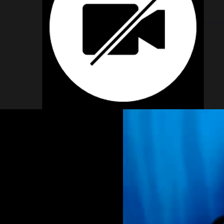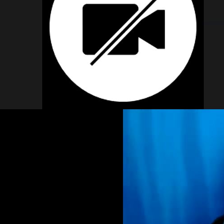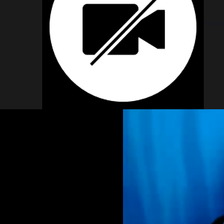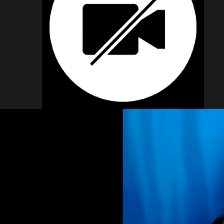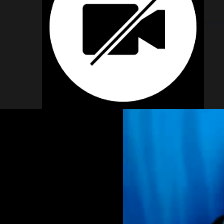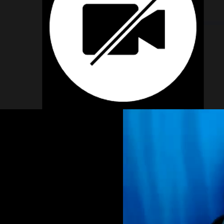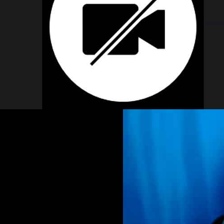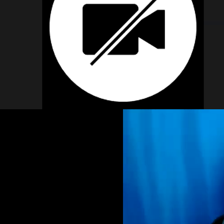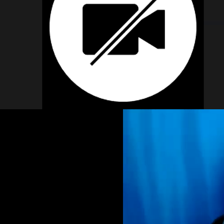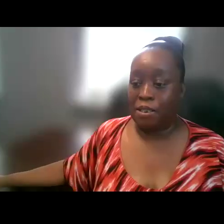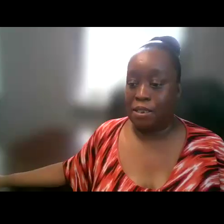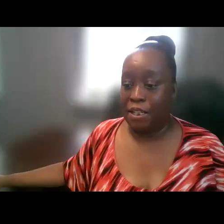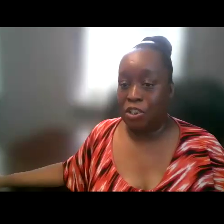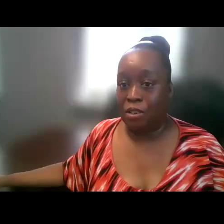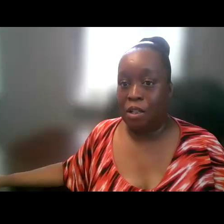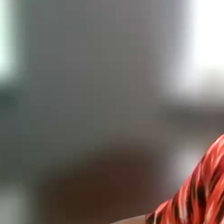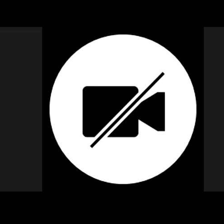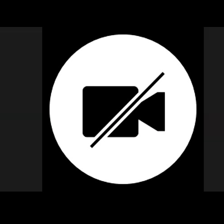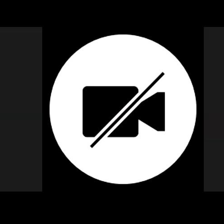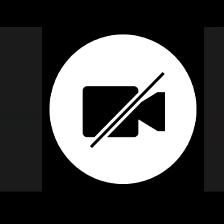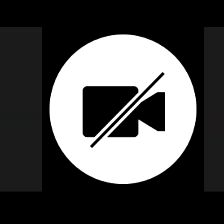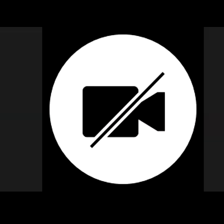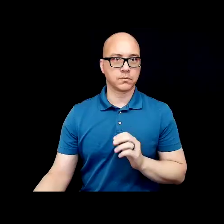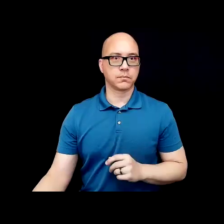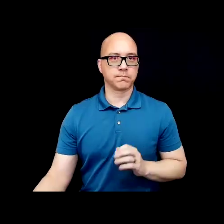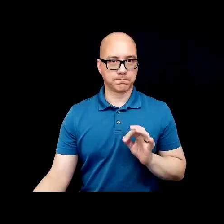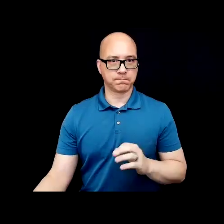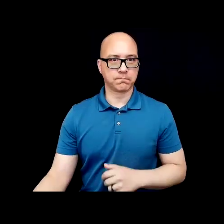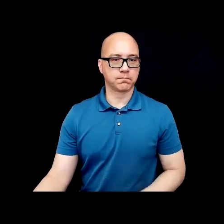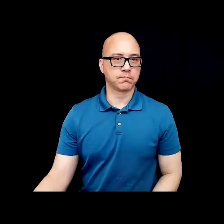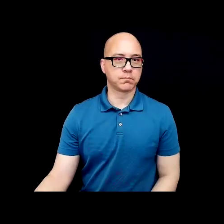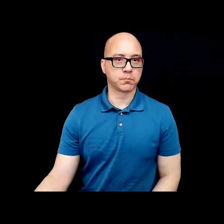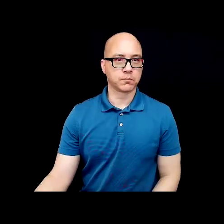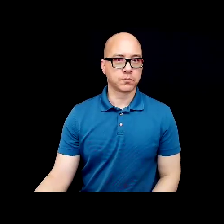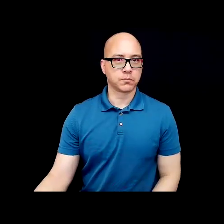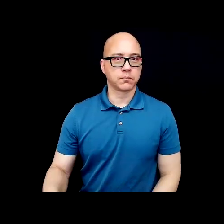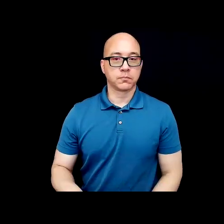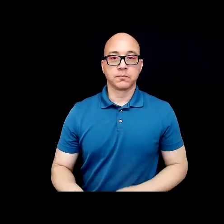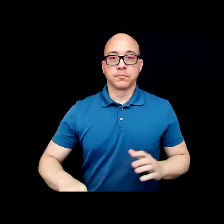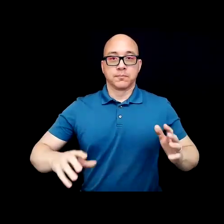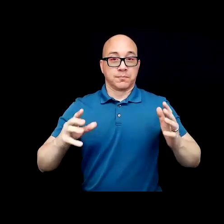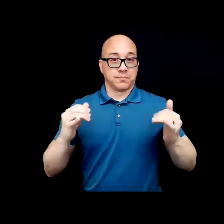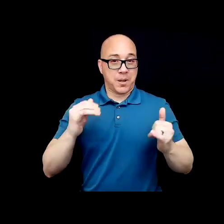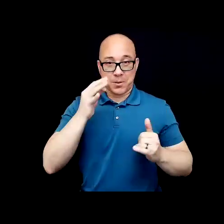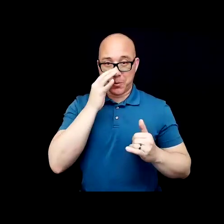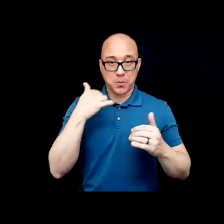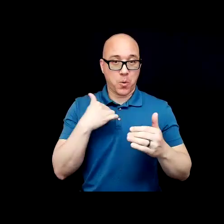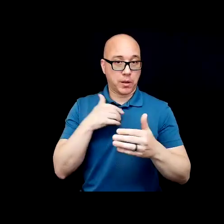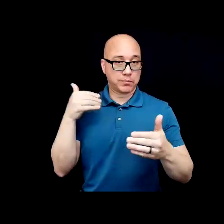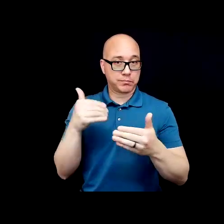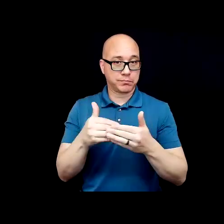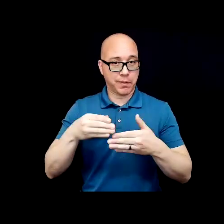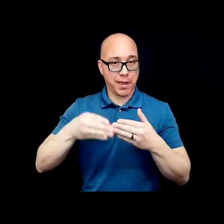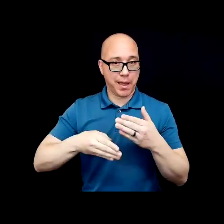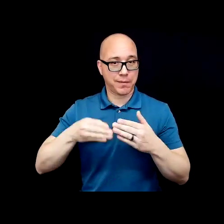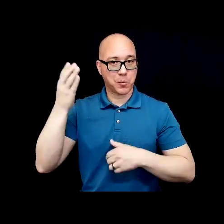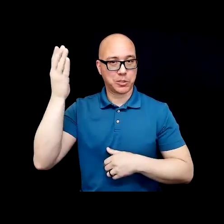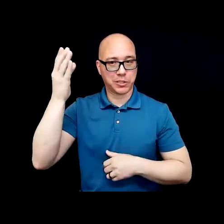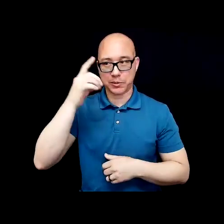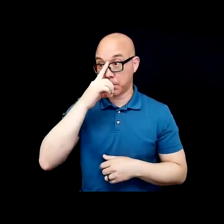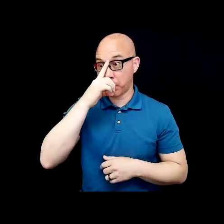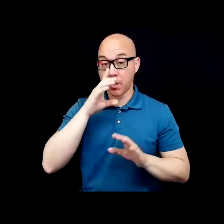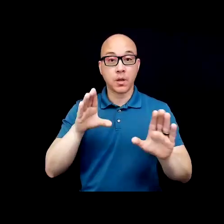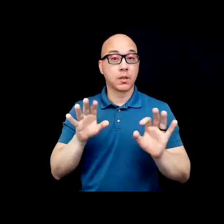come to a close of the presentation. Registering your business with the state, if you are an LLC,